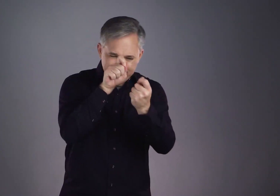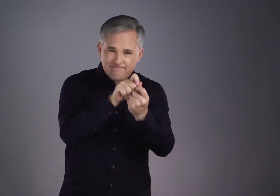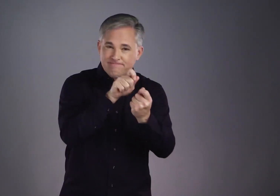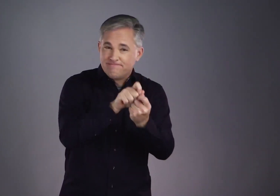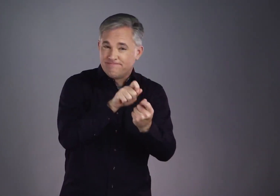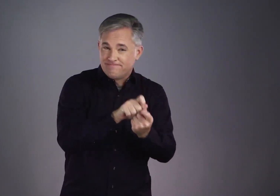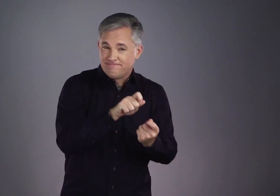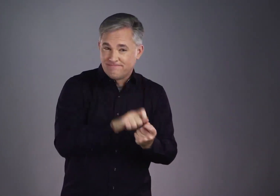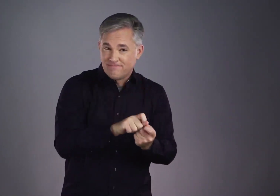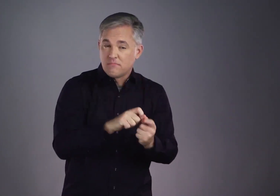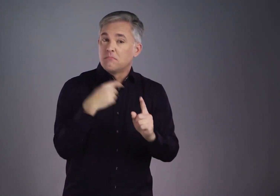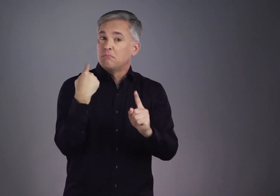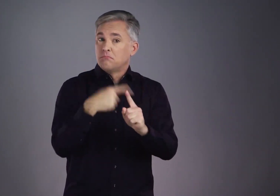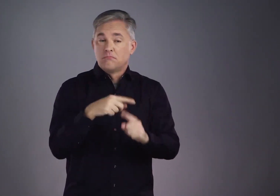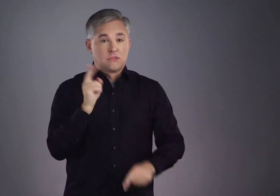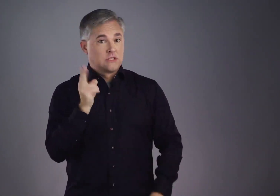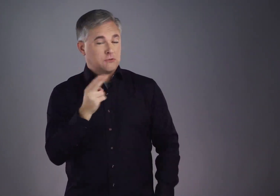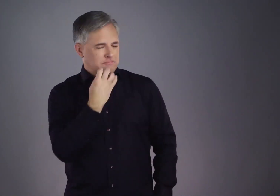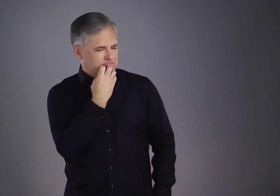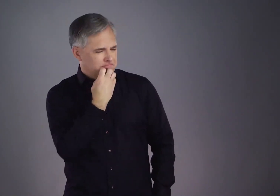the form in general use today.